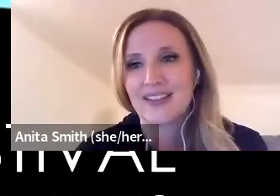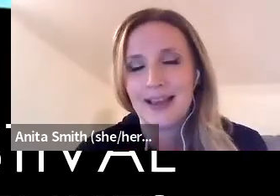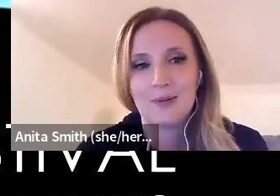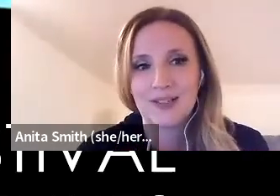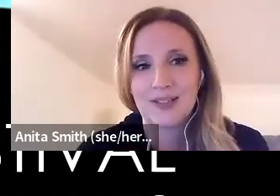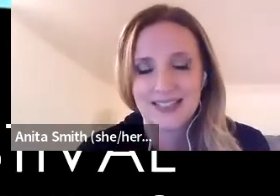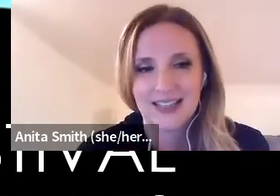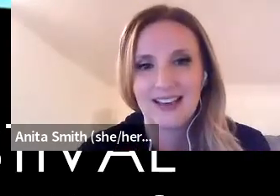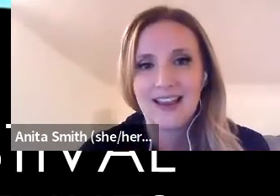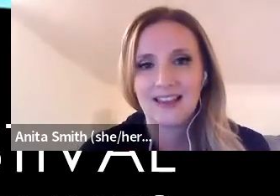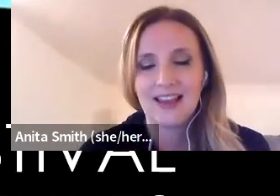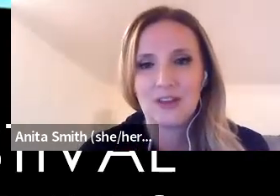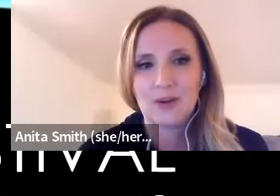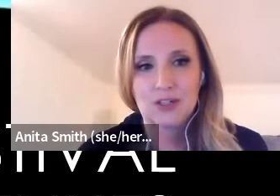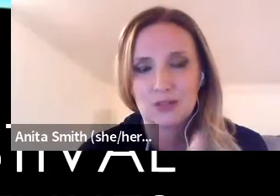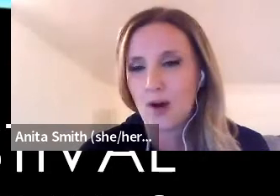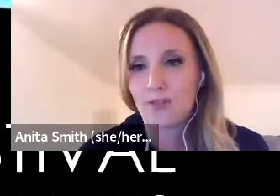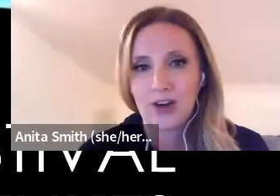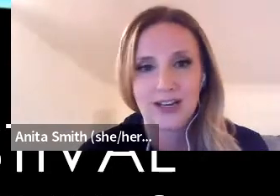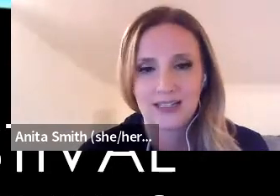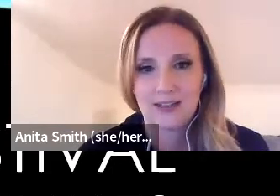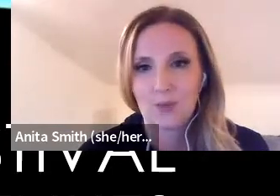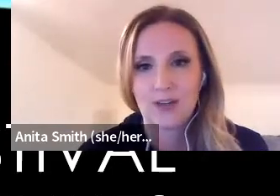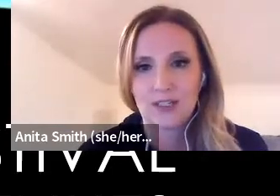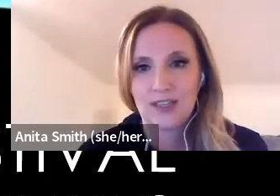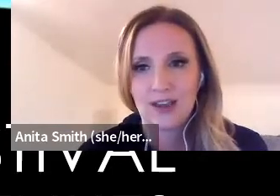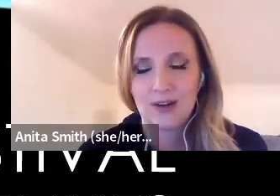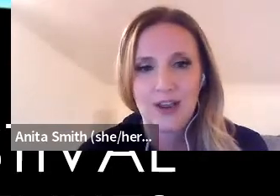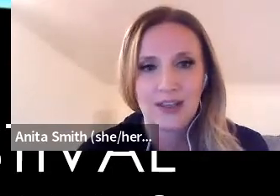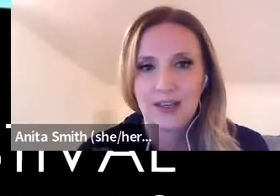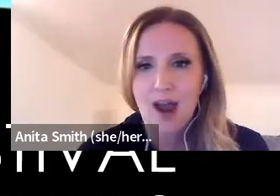I don't think anywhere else can say that you can just walk very easily from one to the other.